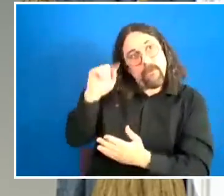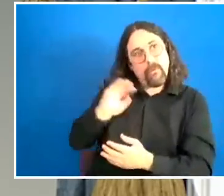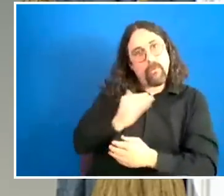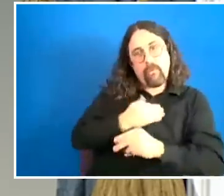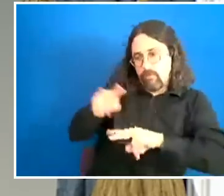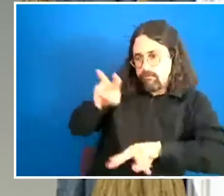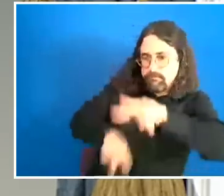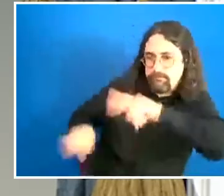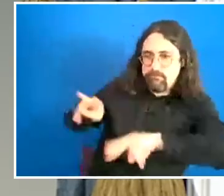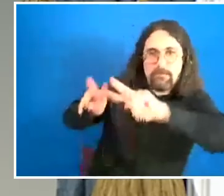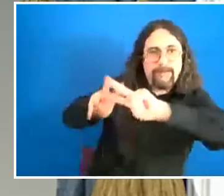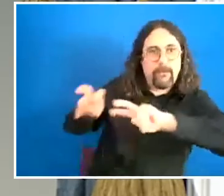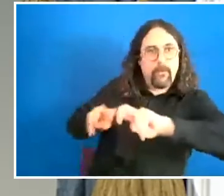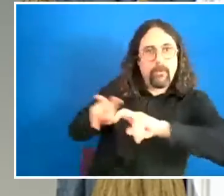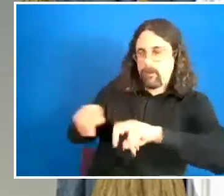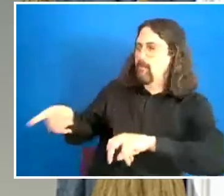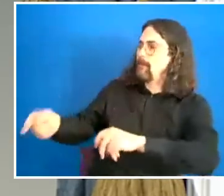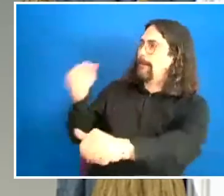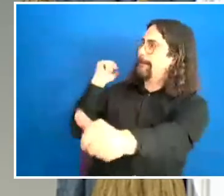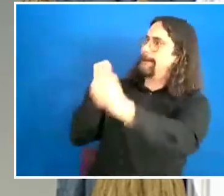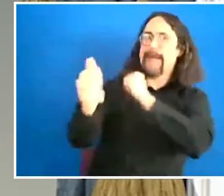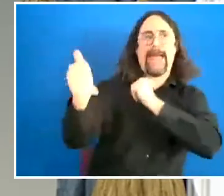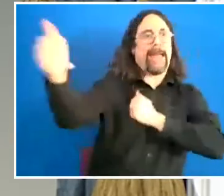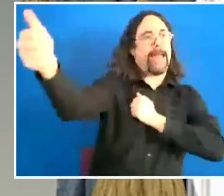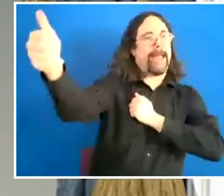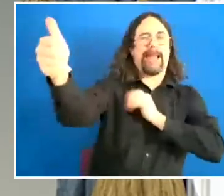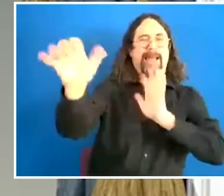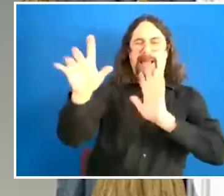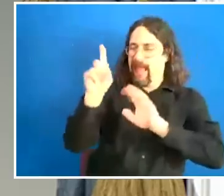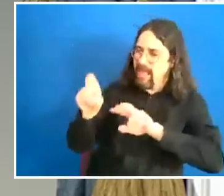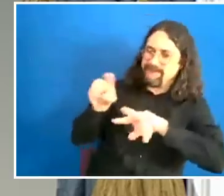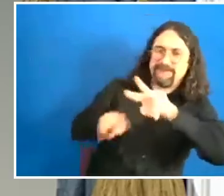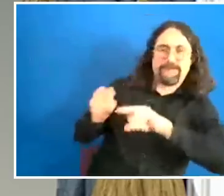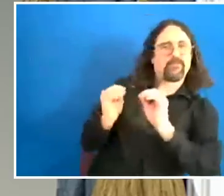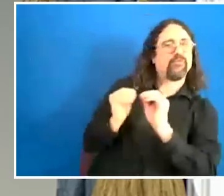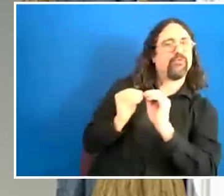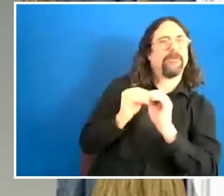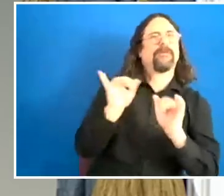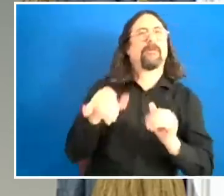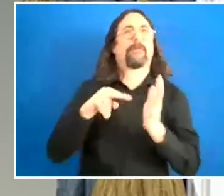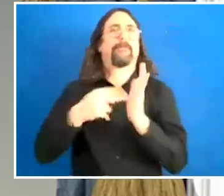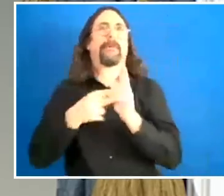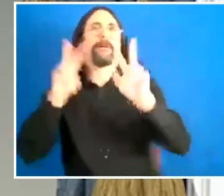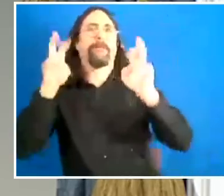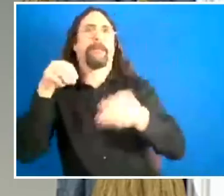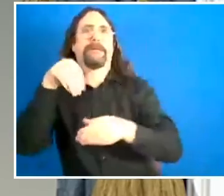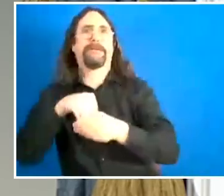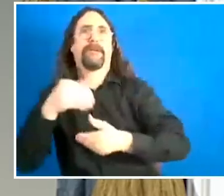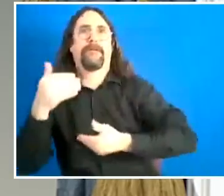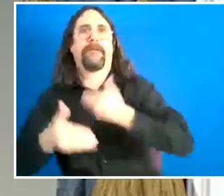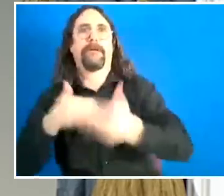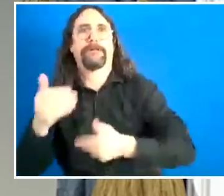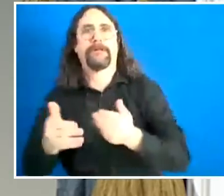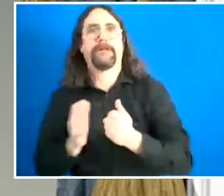WHATEVER INFORMATION THE TEACHER DOES NOT HAVE THEN BECOMES THE LEARNING PLAN THAT STUDENTS ARCRY ON THROUGH THE SUMMER.